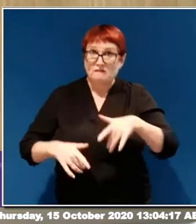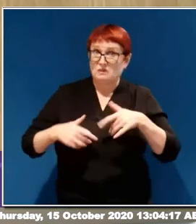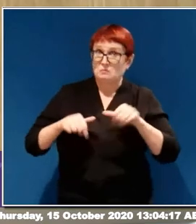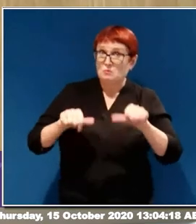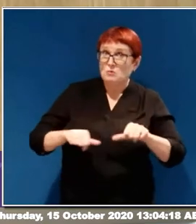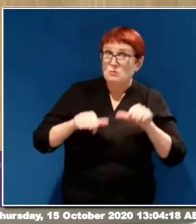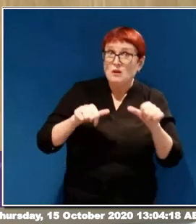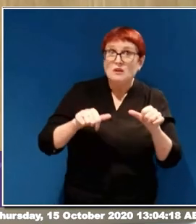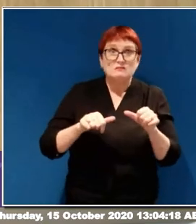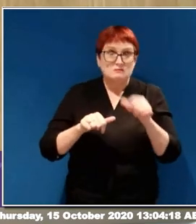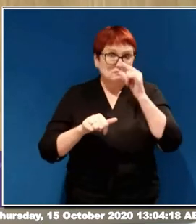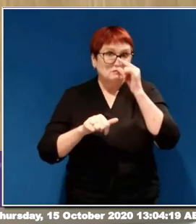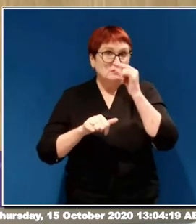of what's available?